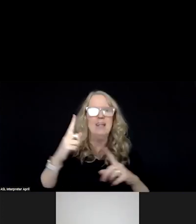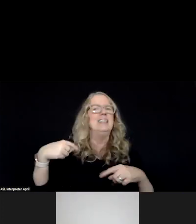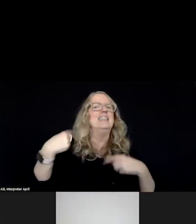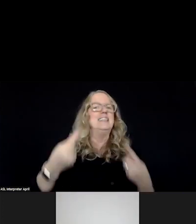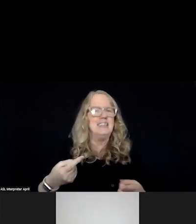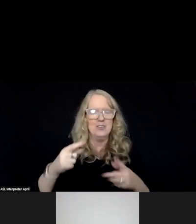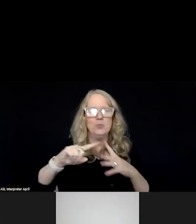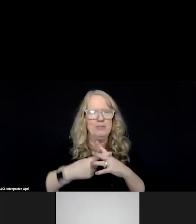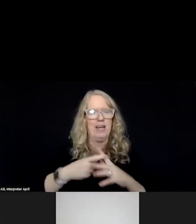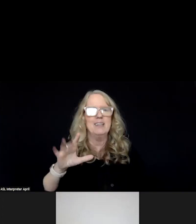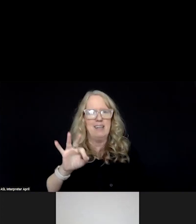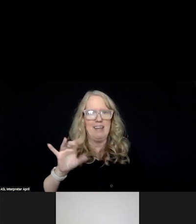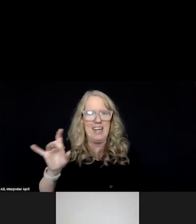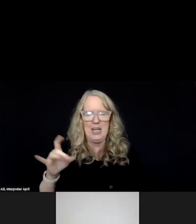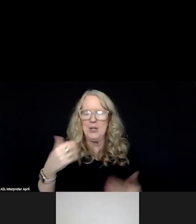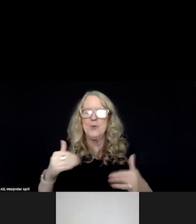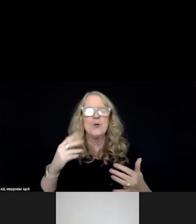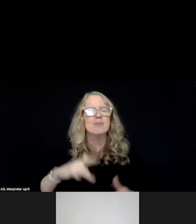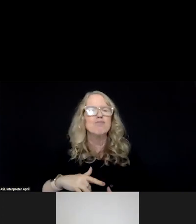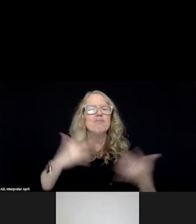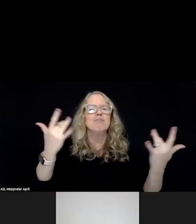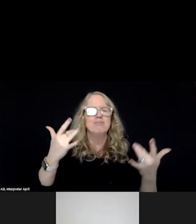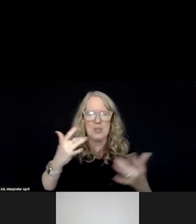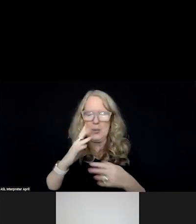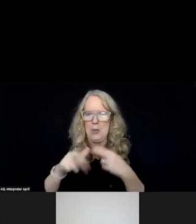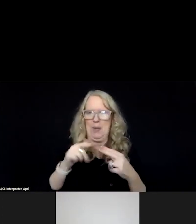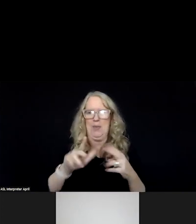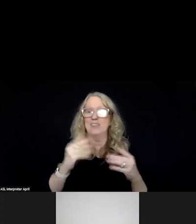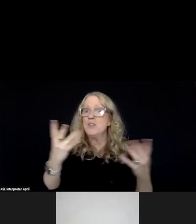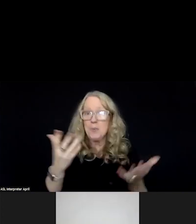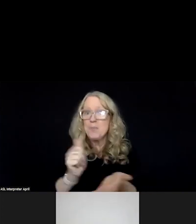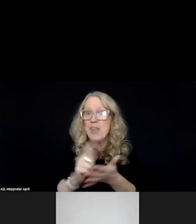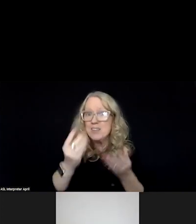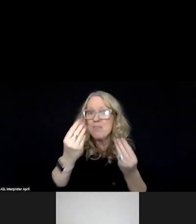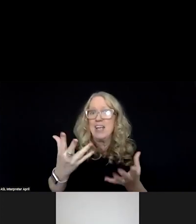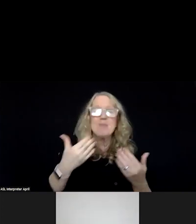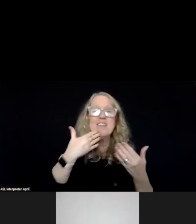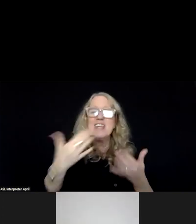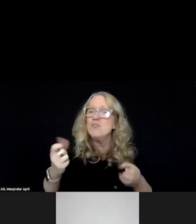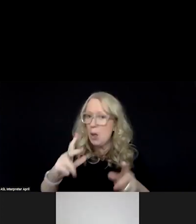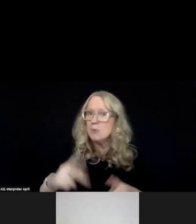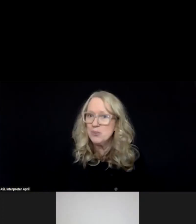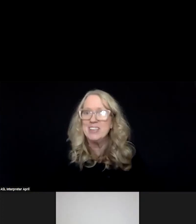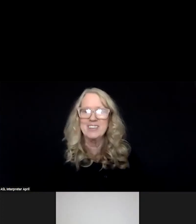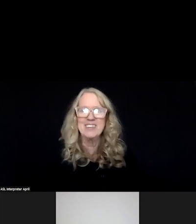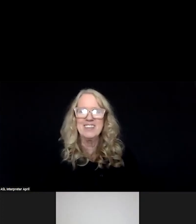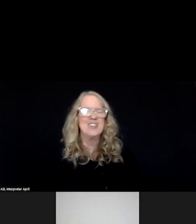WE COULD NOT BE MORE EXCITED ABOUT IT. THAT IS WHAT I HAVE. THANK YOU FOR THE OPPORTUNITY. >> WONDERFUL. THANK YOU,